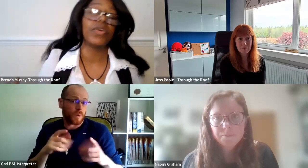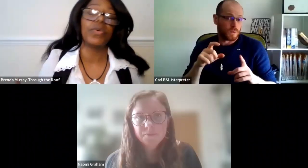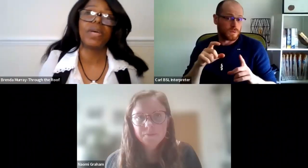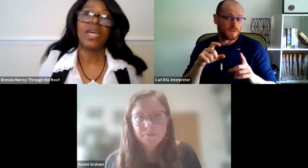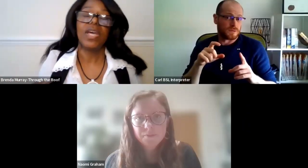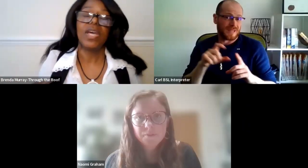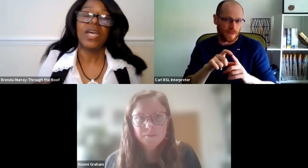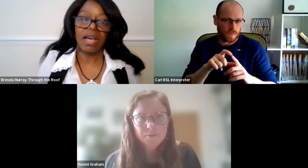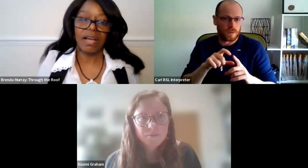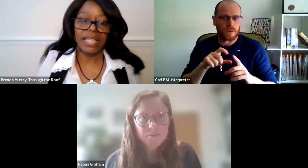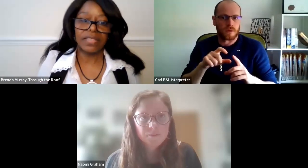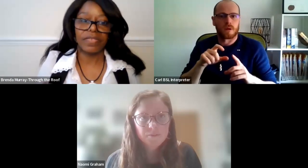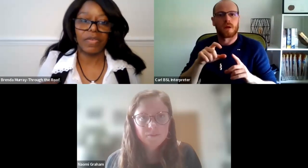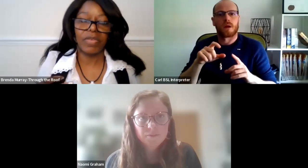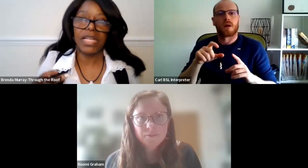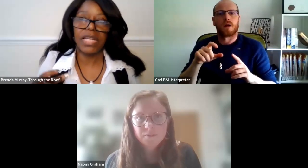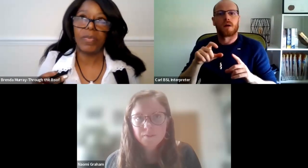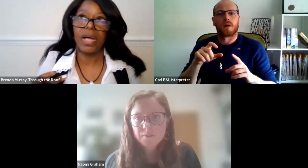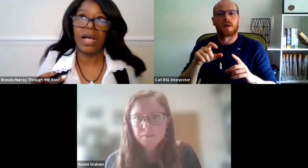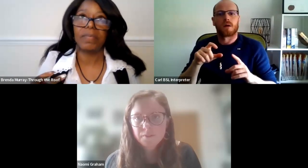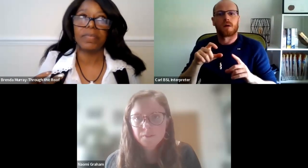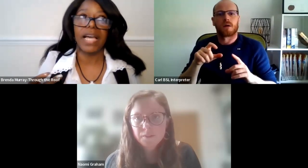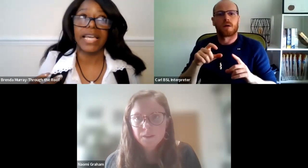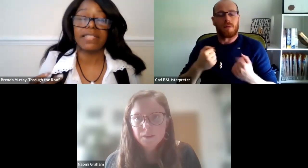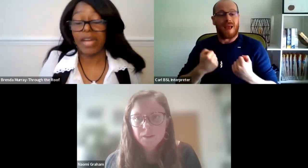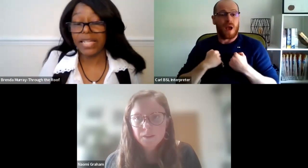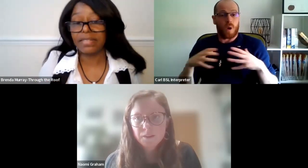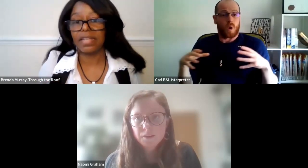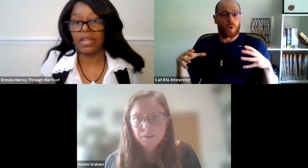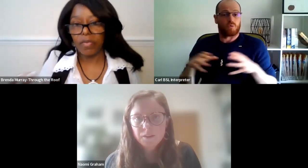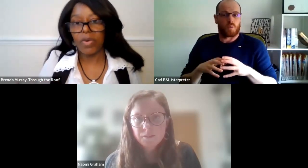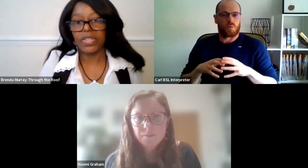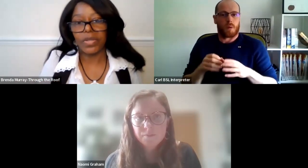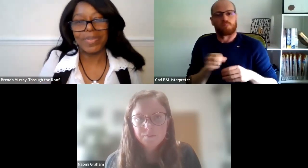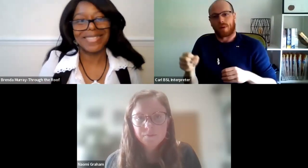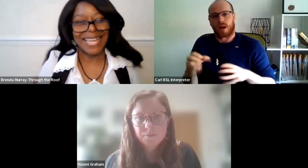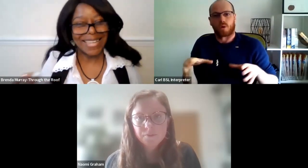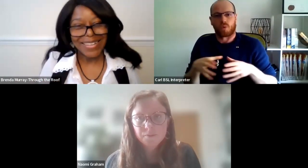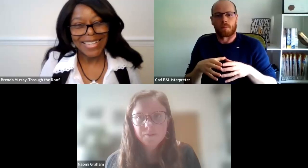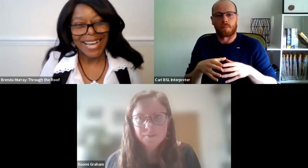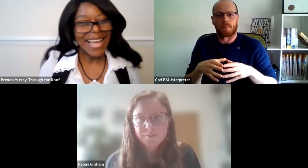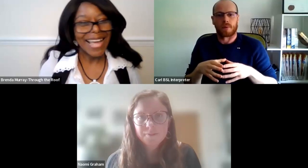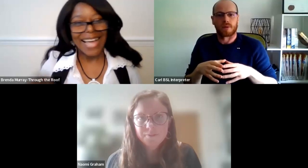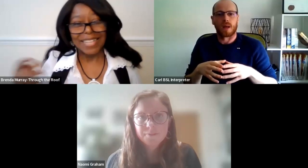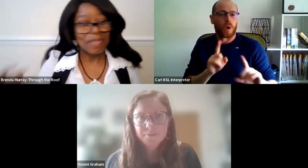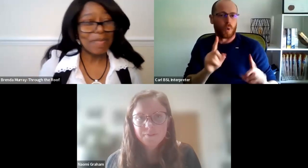in our group we kind of really, I guess, embraced a lot of what you were saying earlier and I think